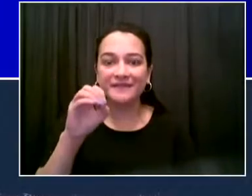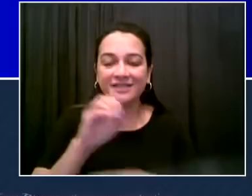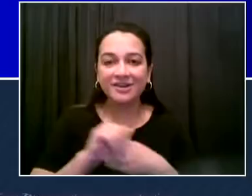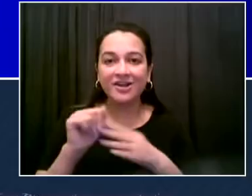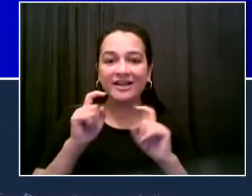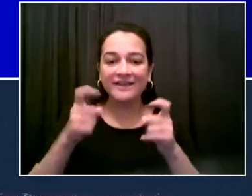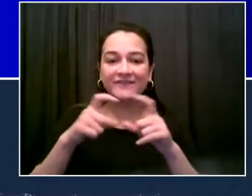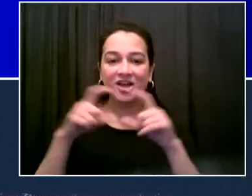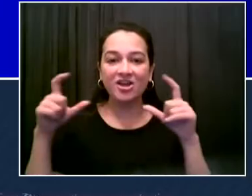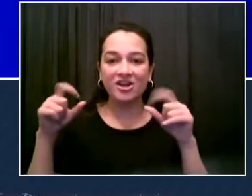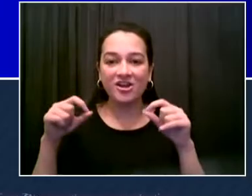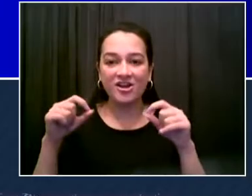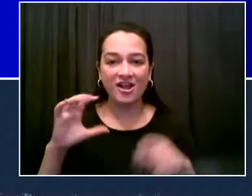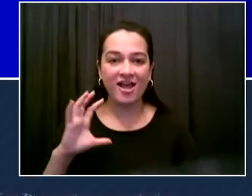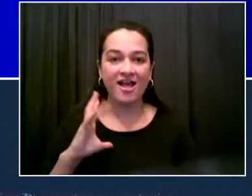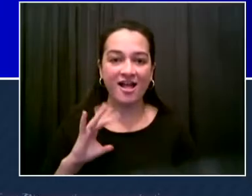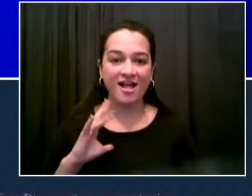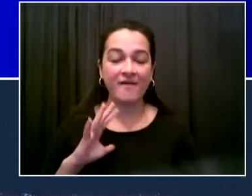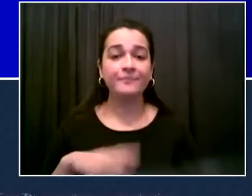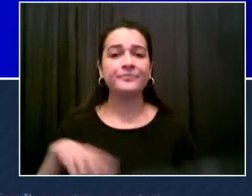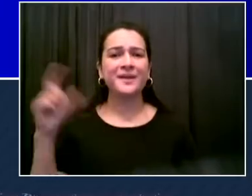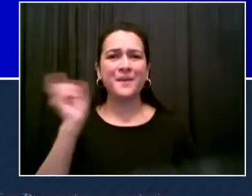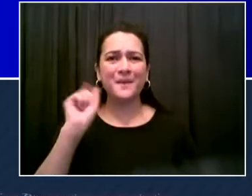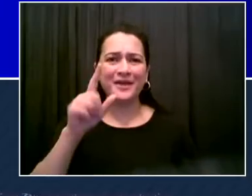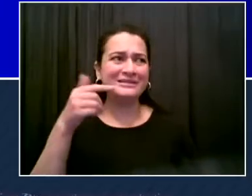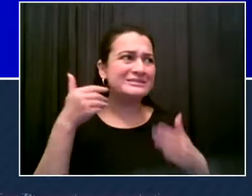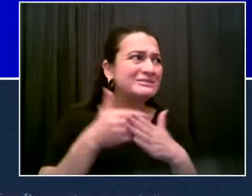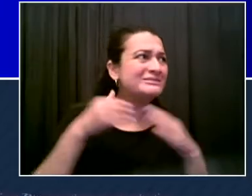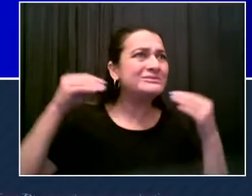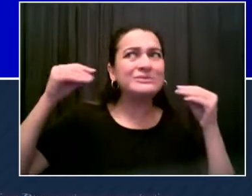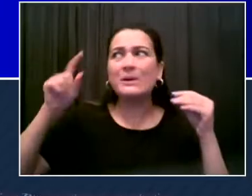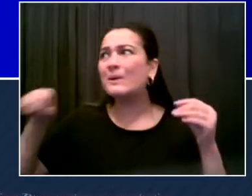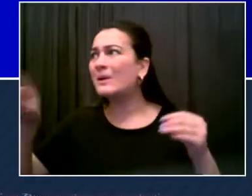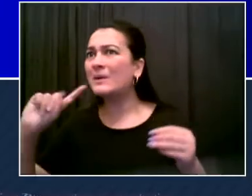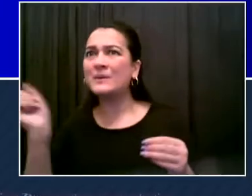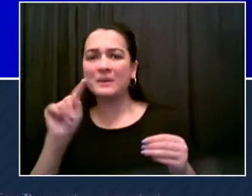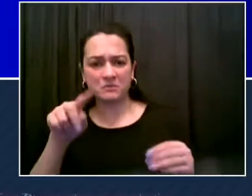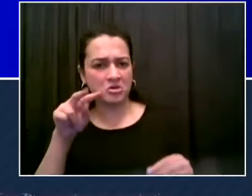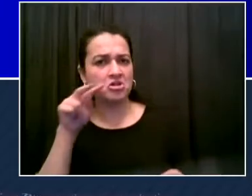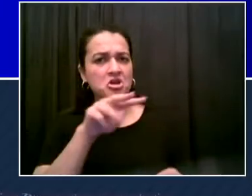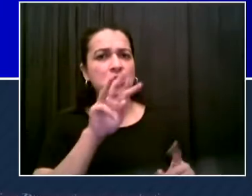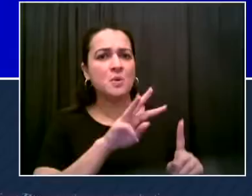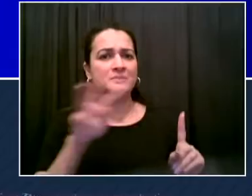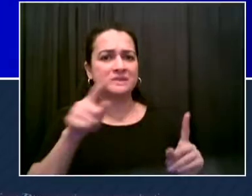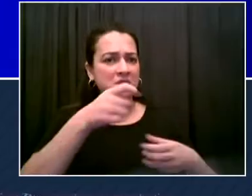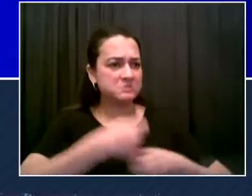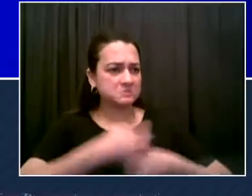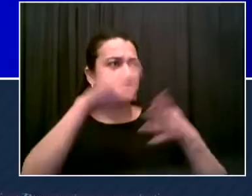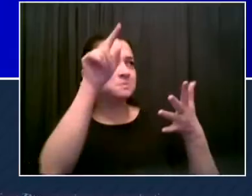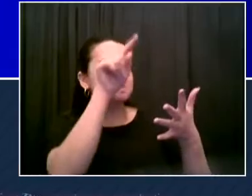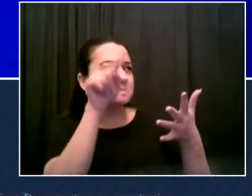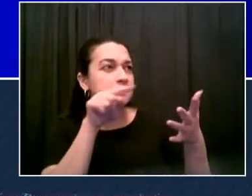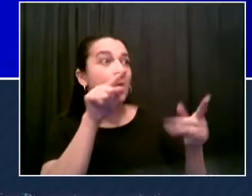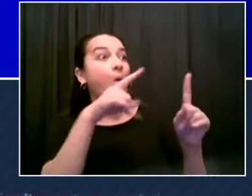PRIZES. WE WANT TO CHALLENGE NEW YORKERS TO THINK ABOUT HOW YOU SPEND YOUR MONY,E KEEP IT IN THE COMMUNITY. WE WANT TO REWARD UYO FOR THT.A OUR TEAM IS